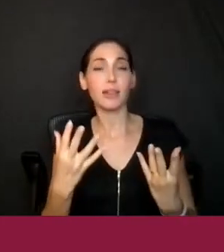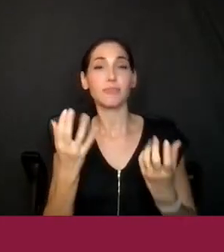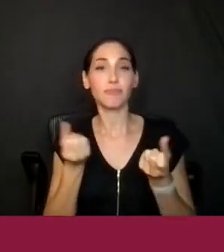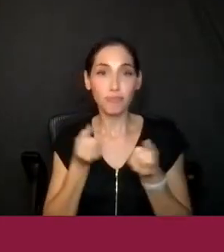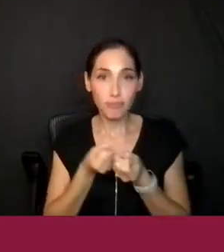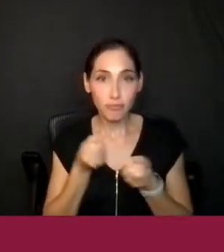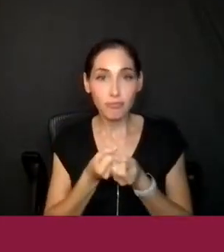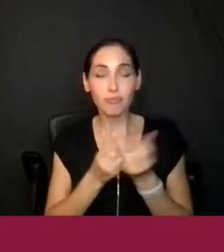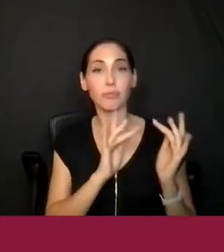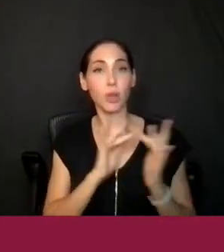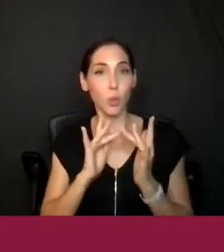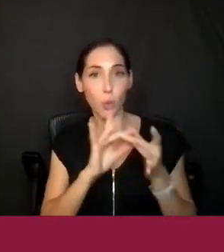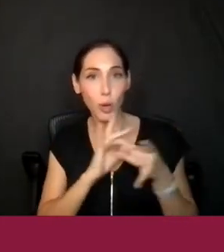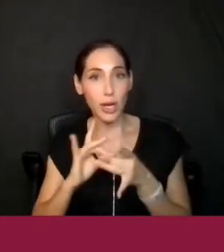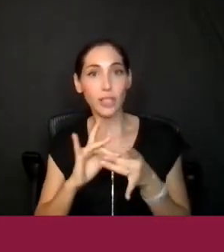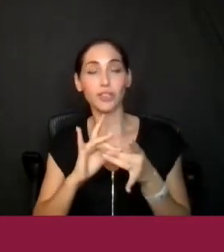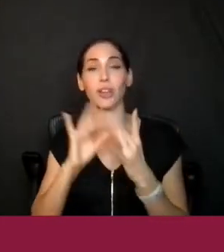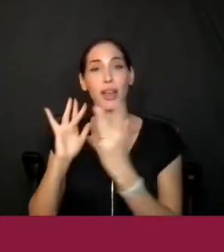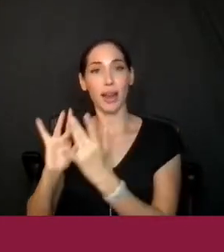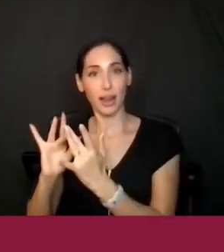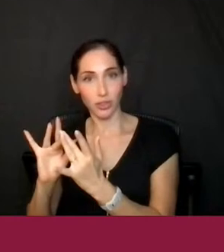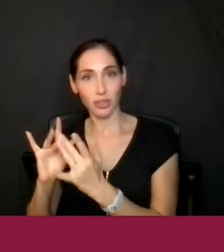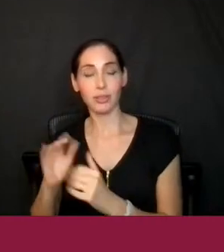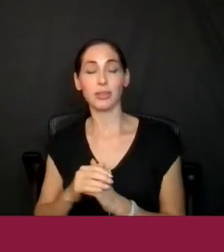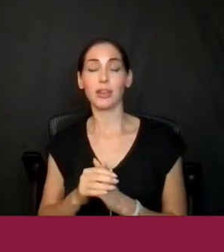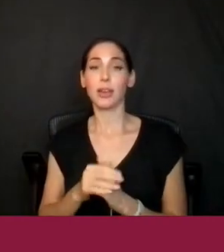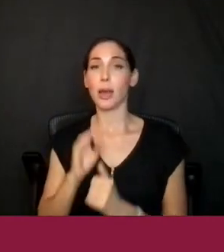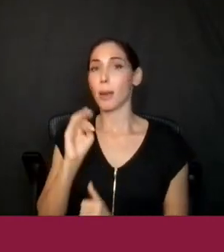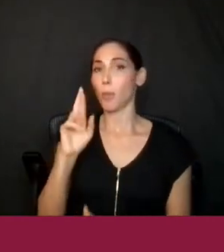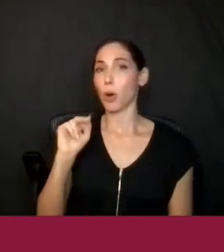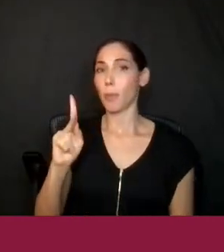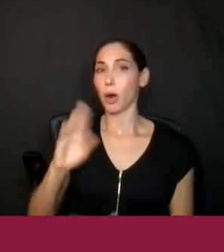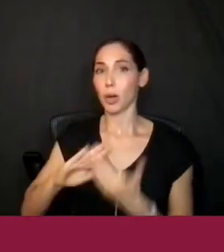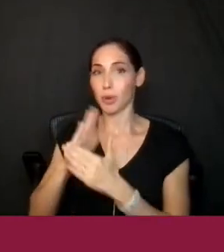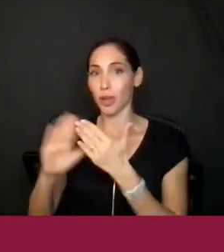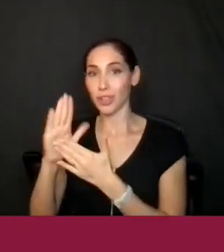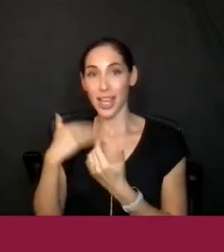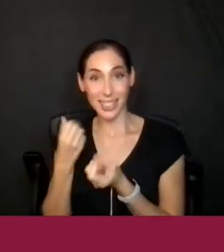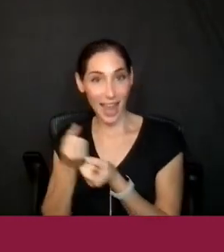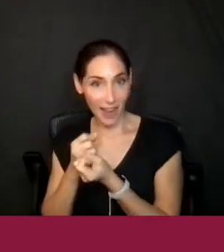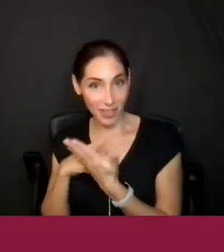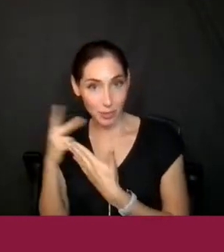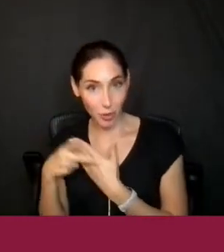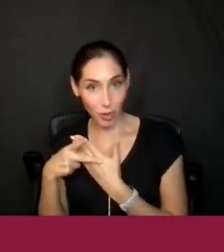coordination, and connection. Moorpark Community College has an advocacy program and a civic engagement program